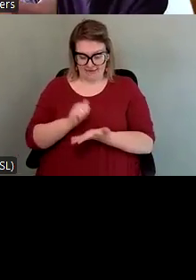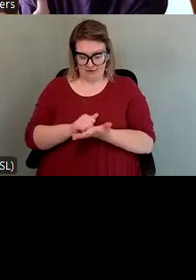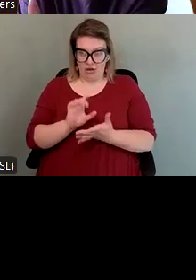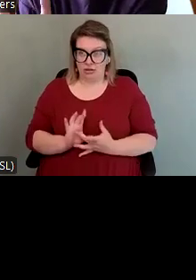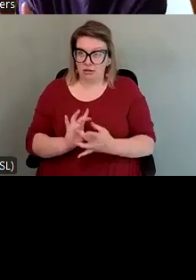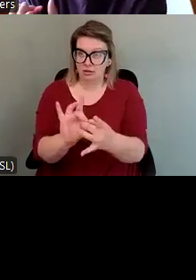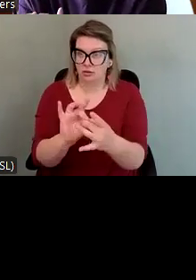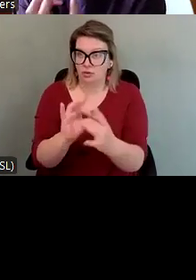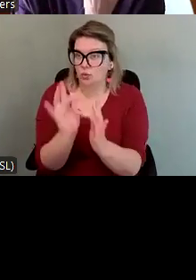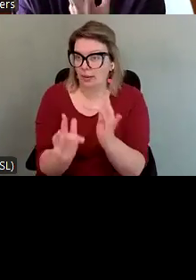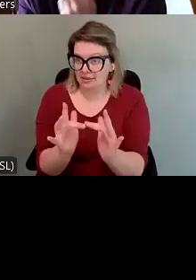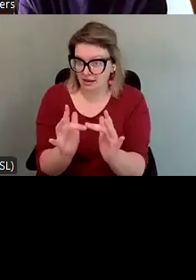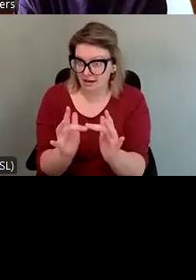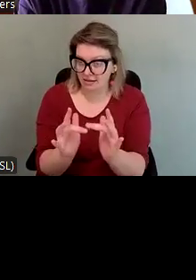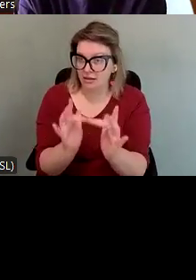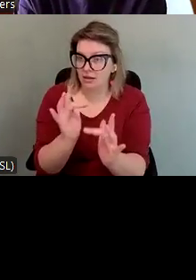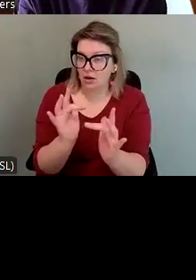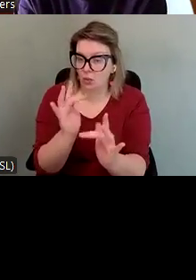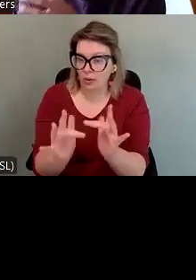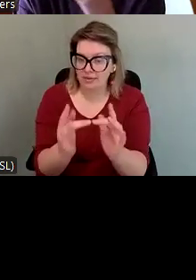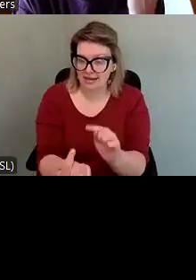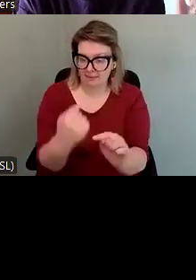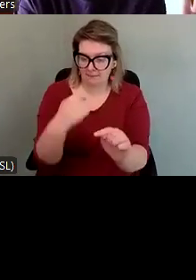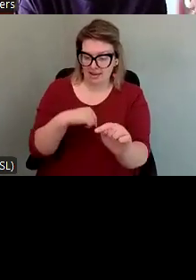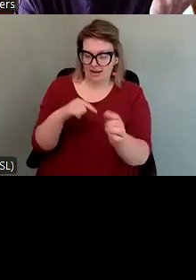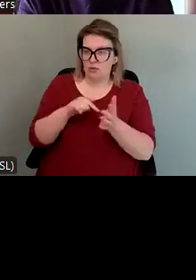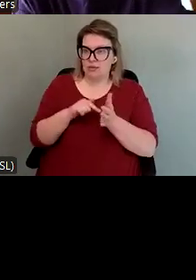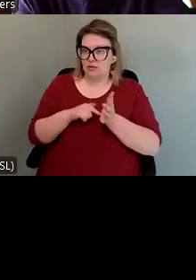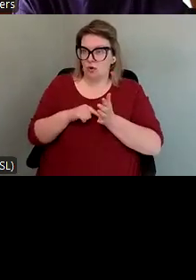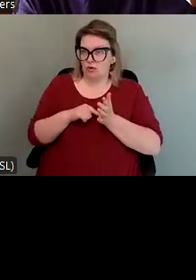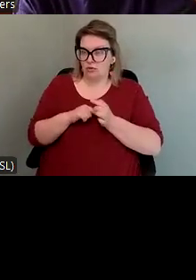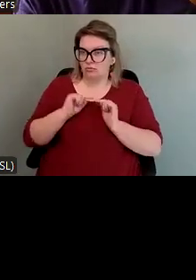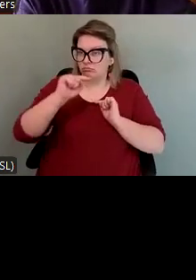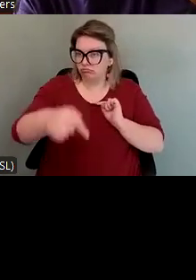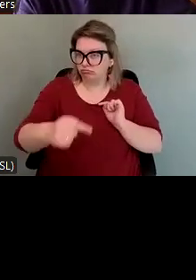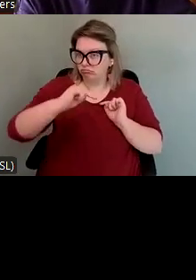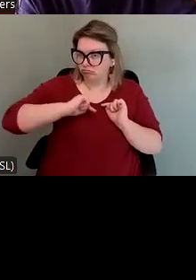it's sending data back to the TikTok server, so it's information that's held about that user.